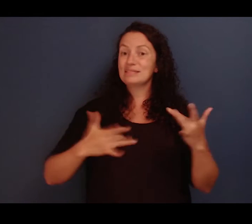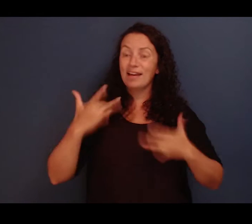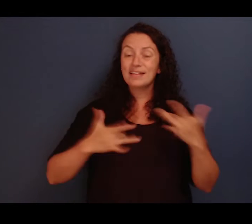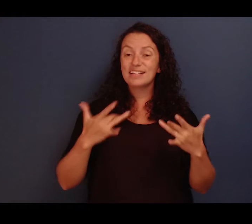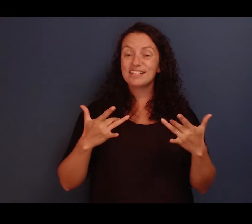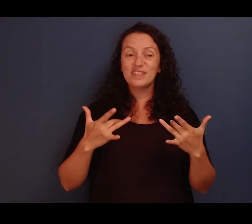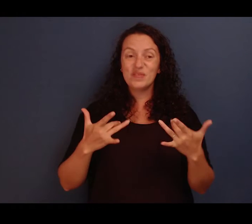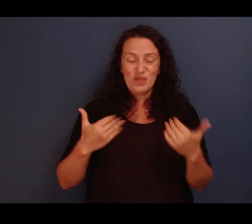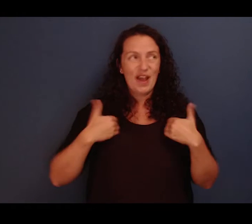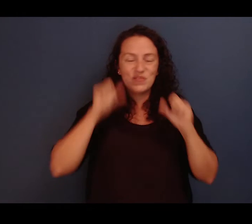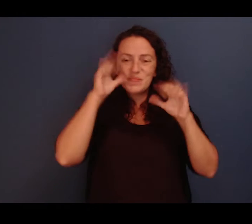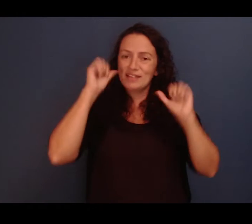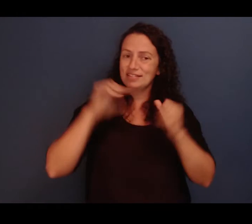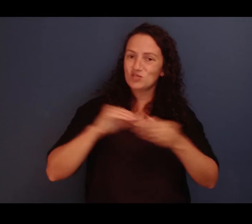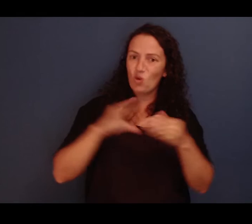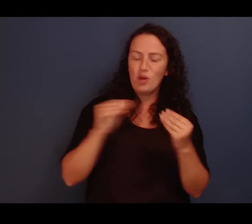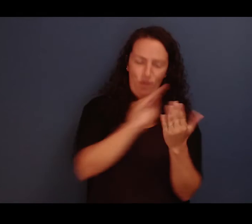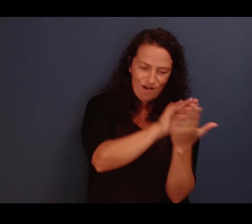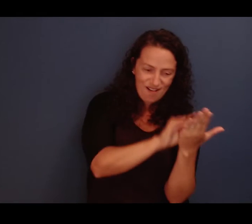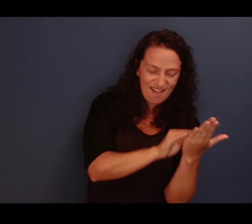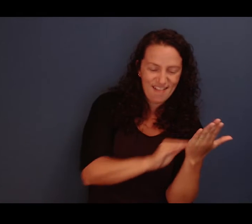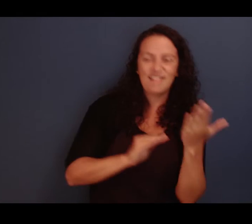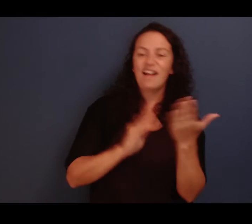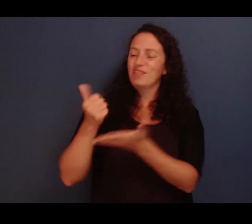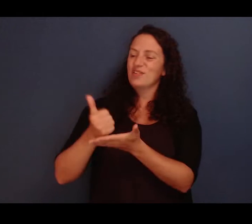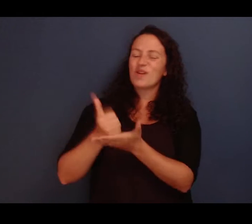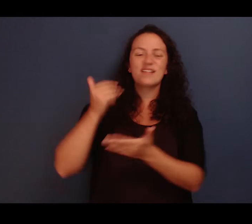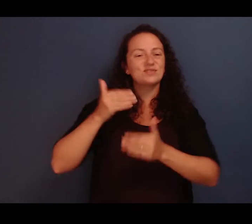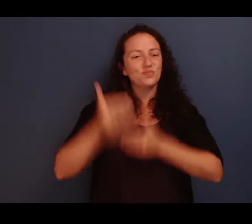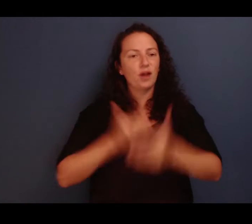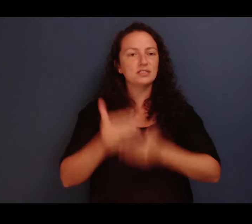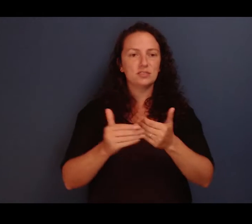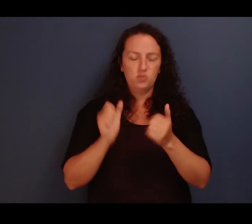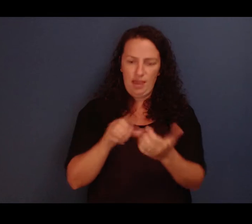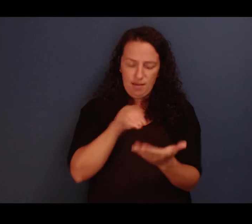to tell our amazing story. The Accreditation process allows us to illustrate all the great